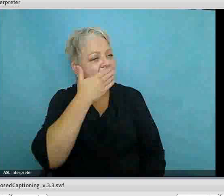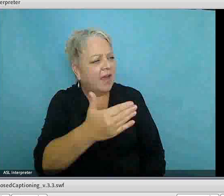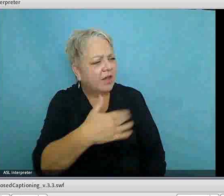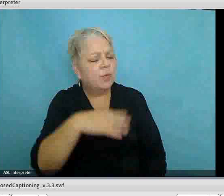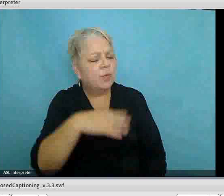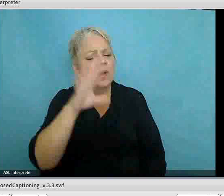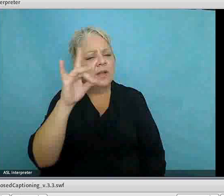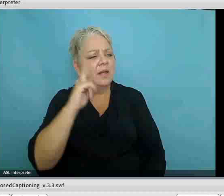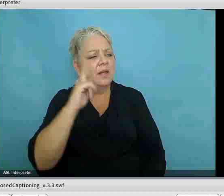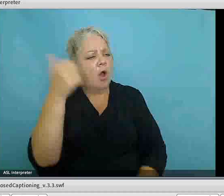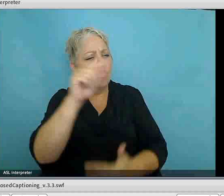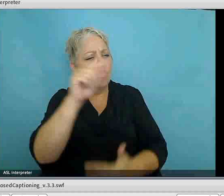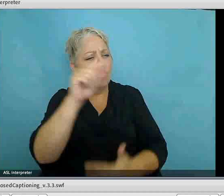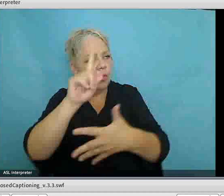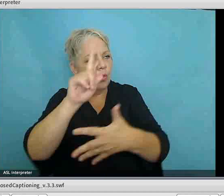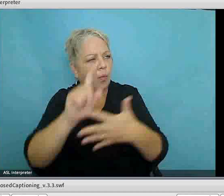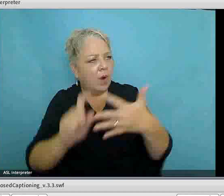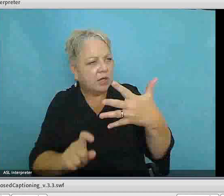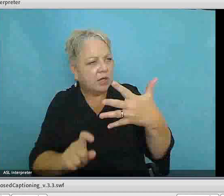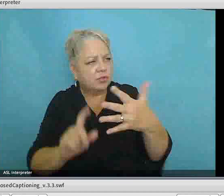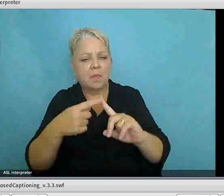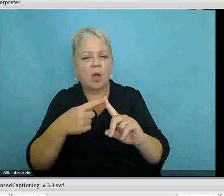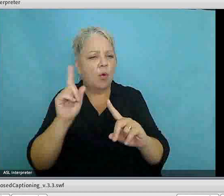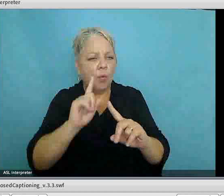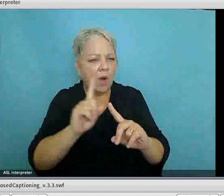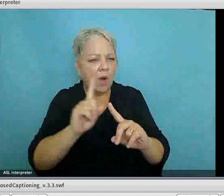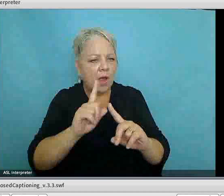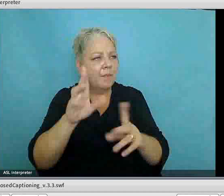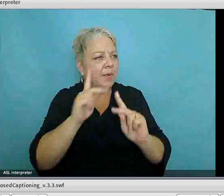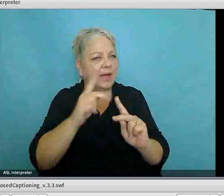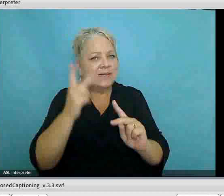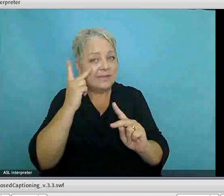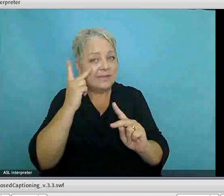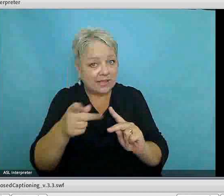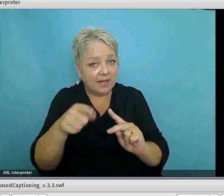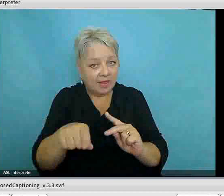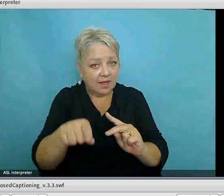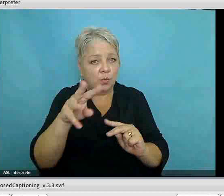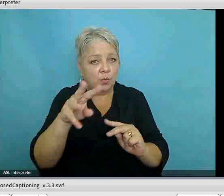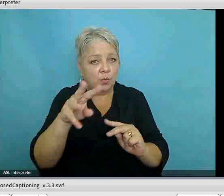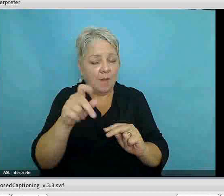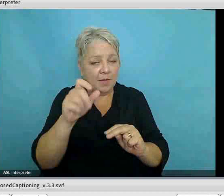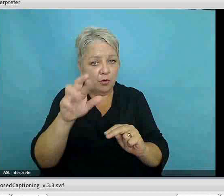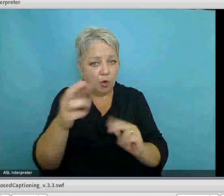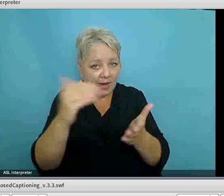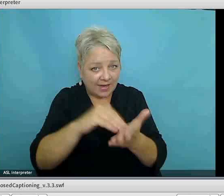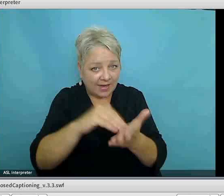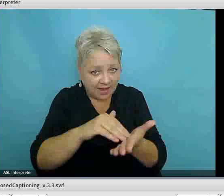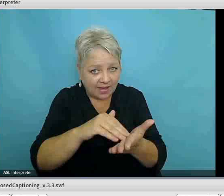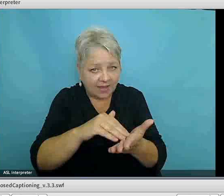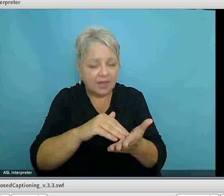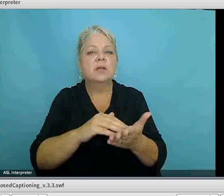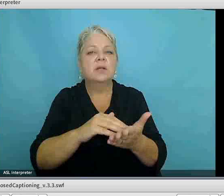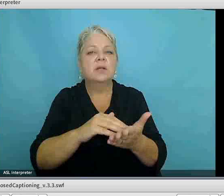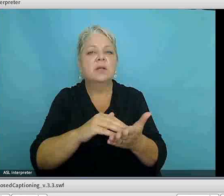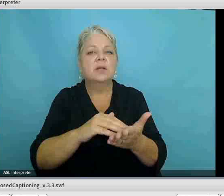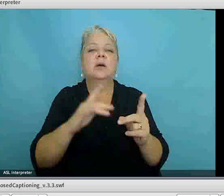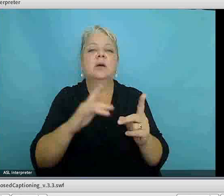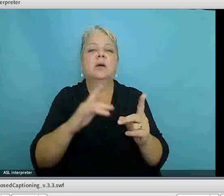information about One Care, so I am just going to actually point out that on the screen you'll